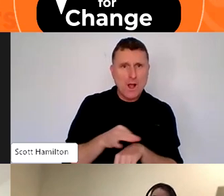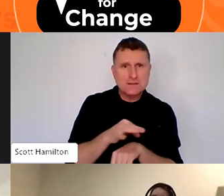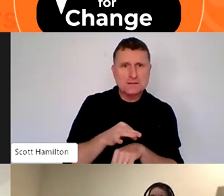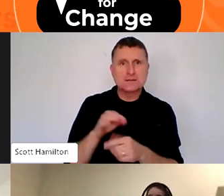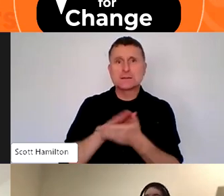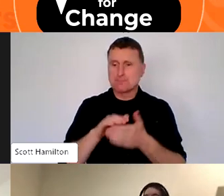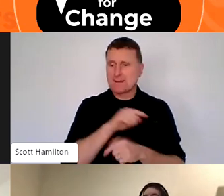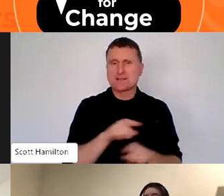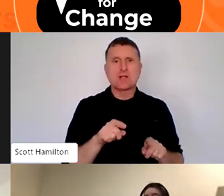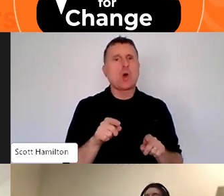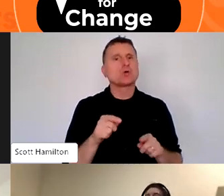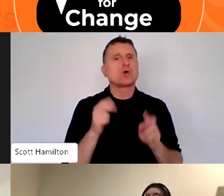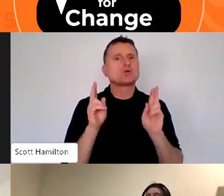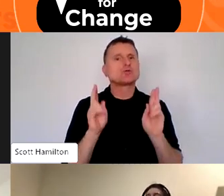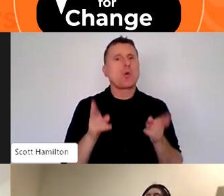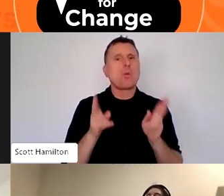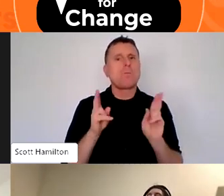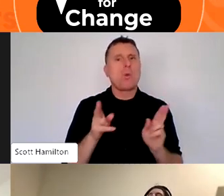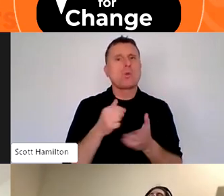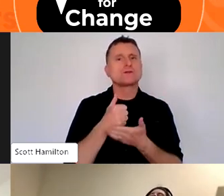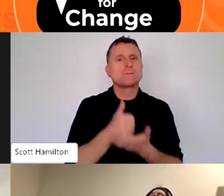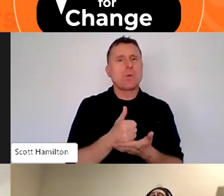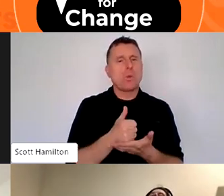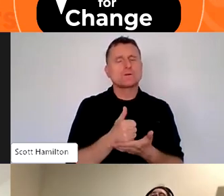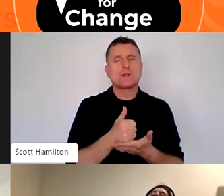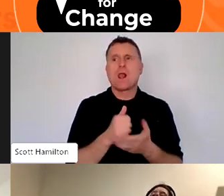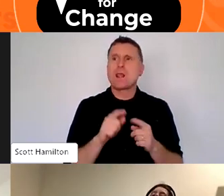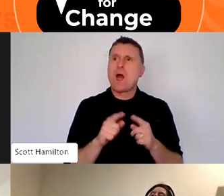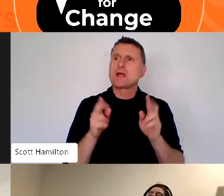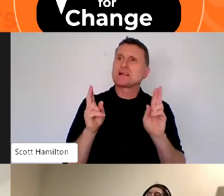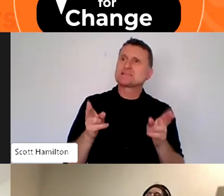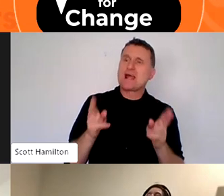natural way of providing support for children in line with the natural